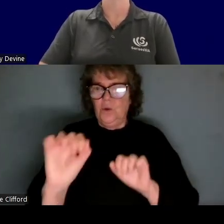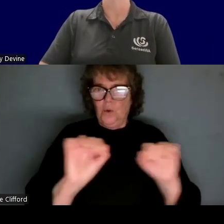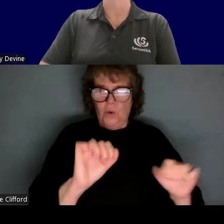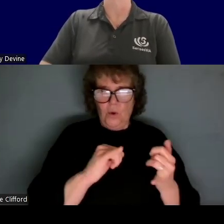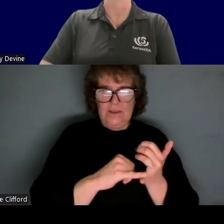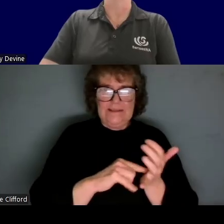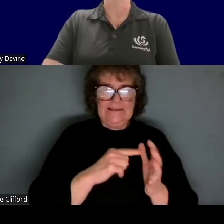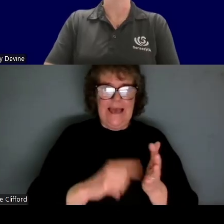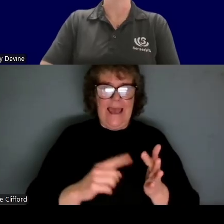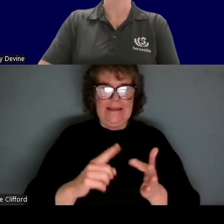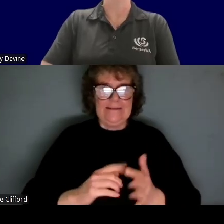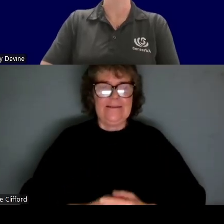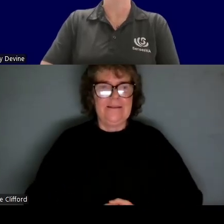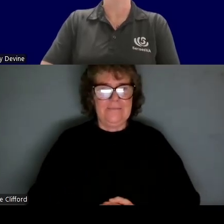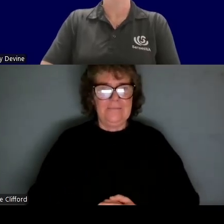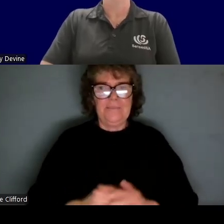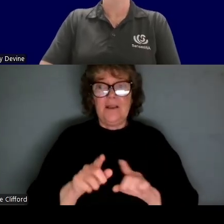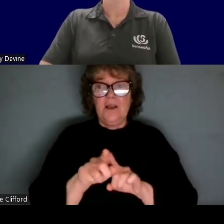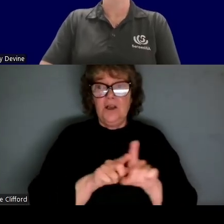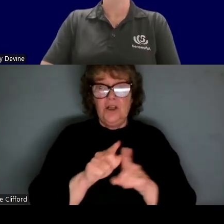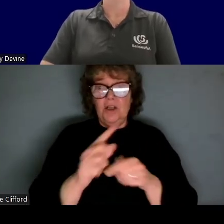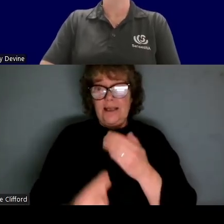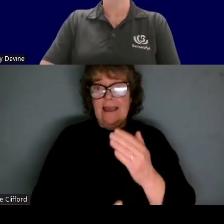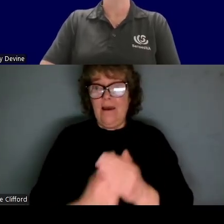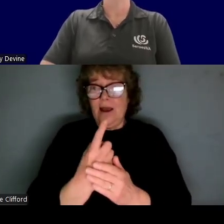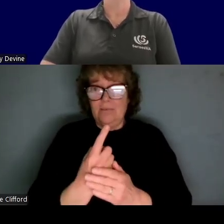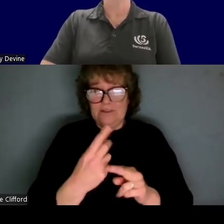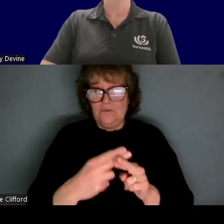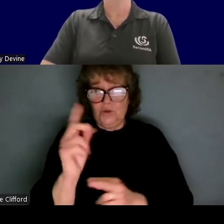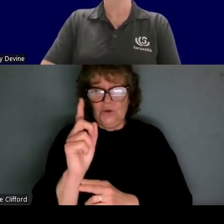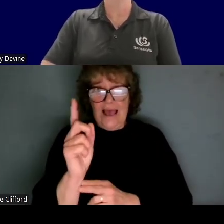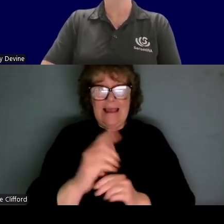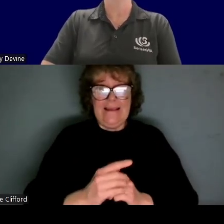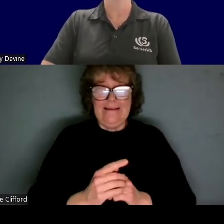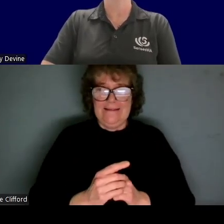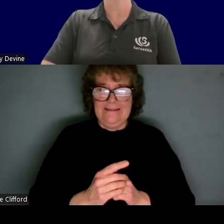Looking at the learning outcomes for today, by the end of this session you will be able